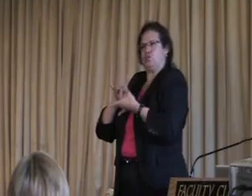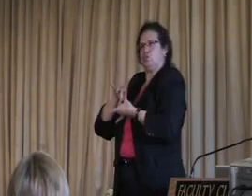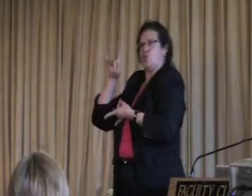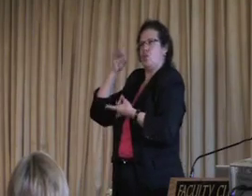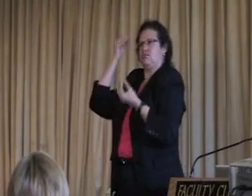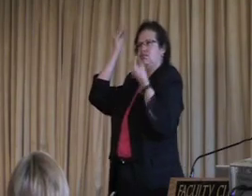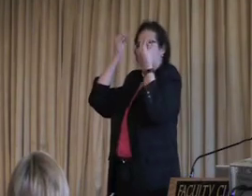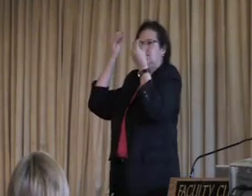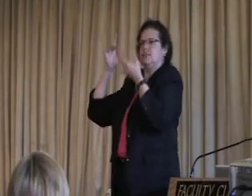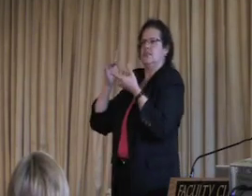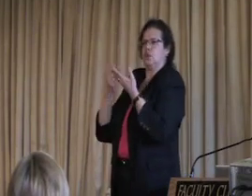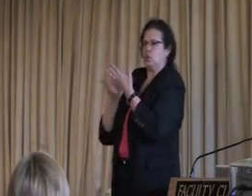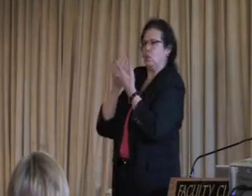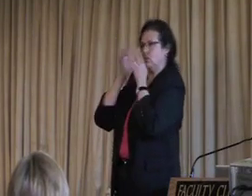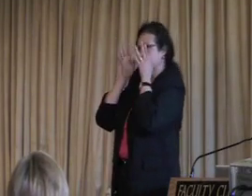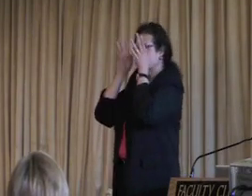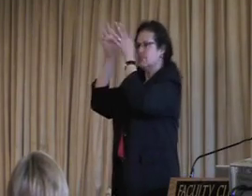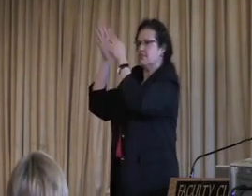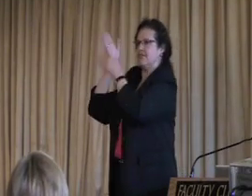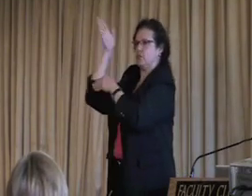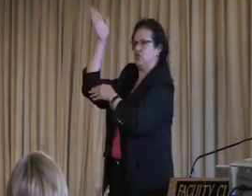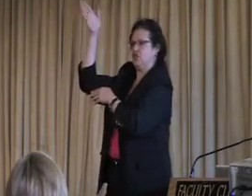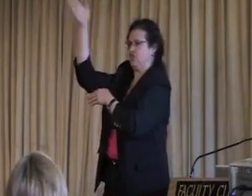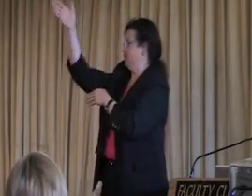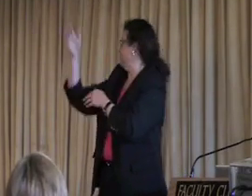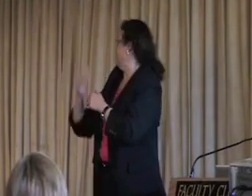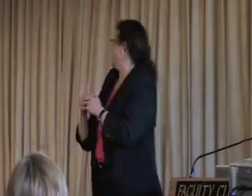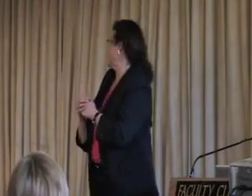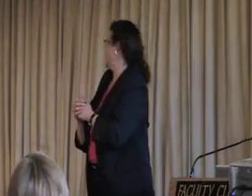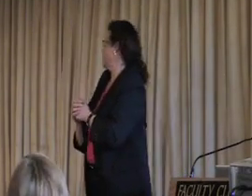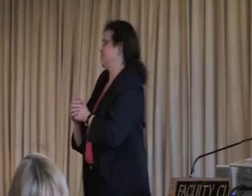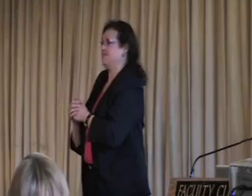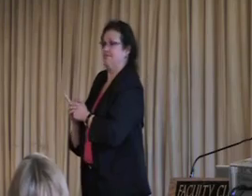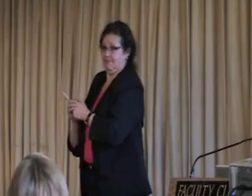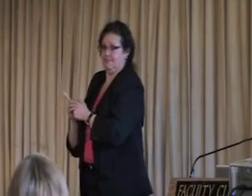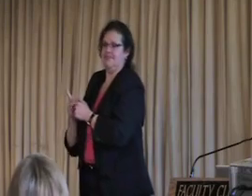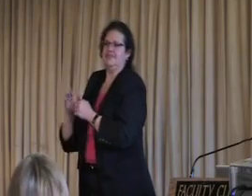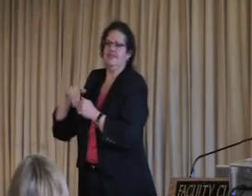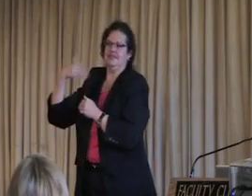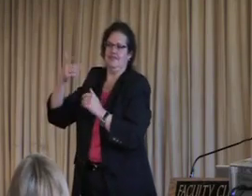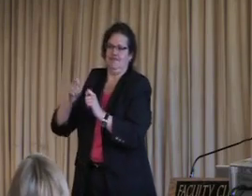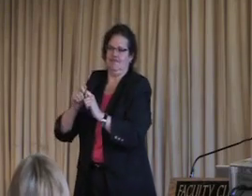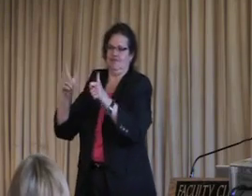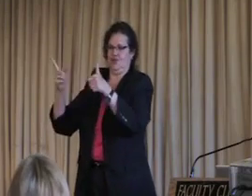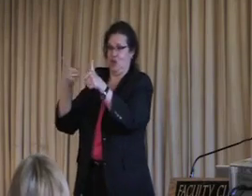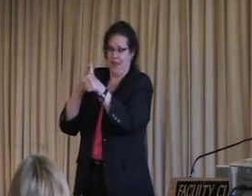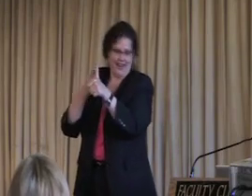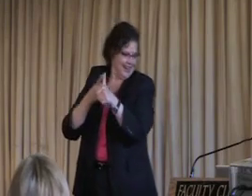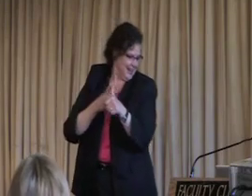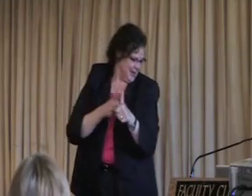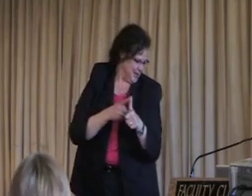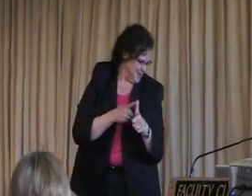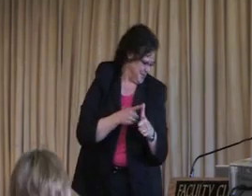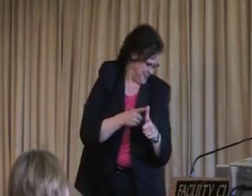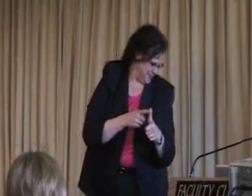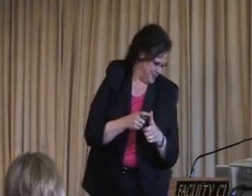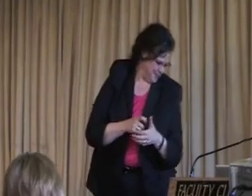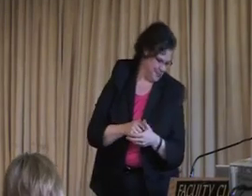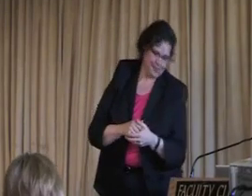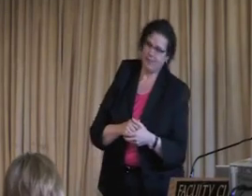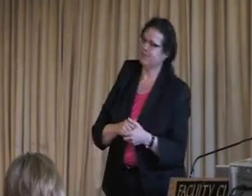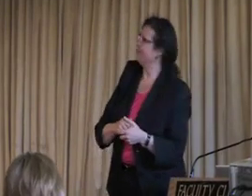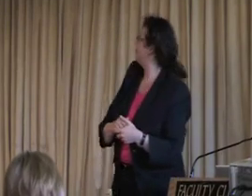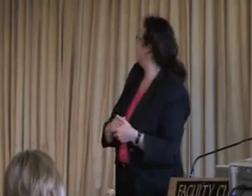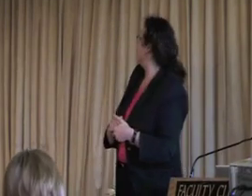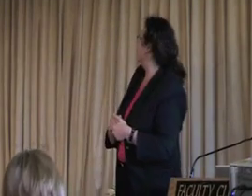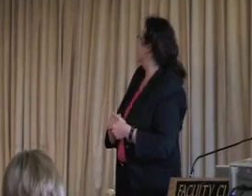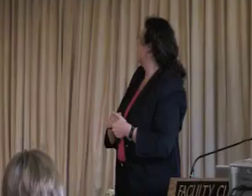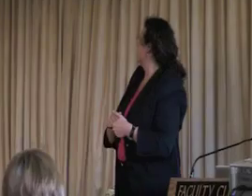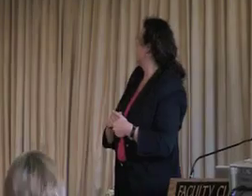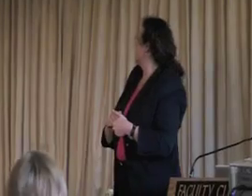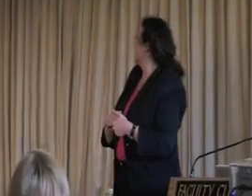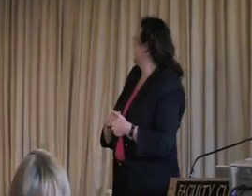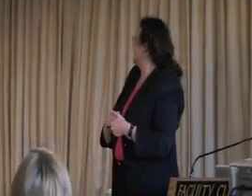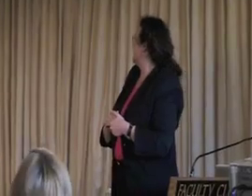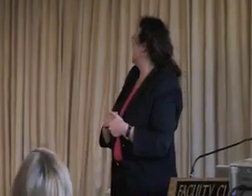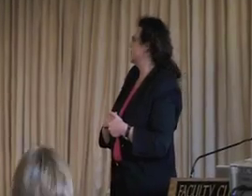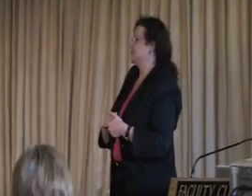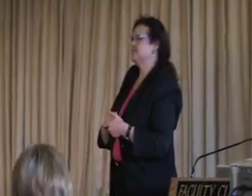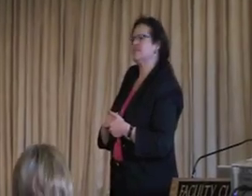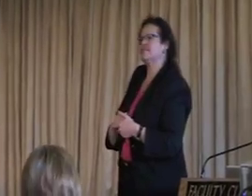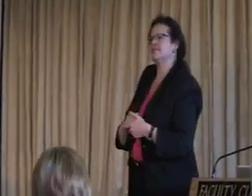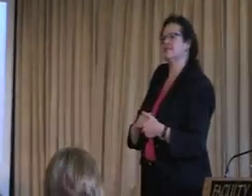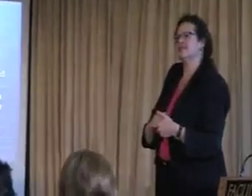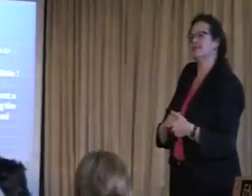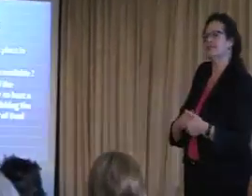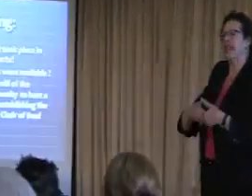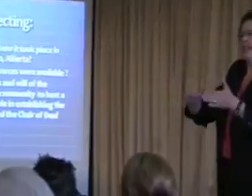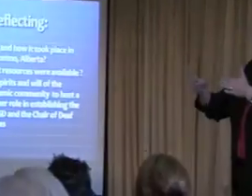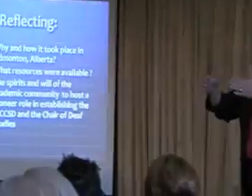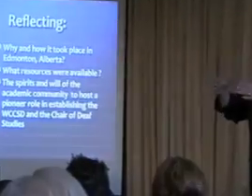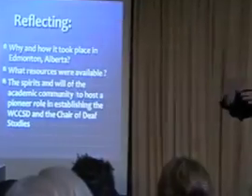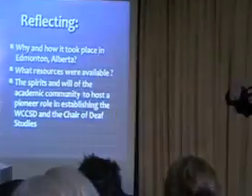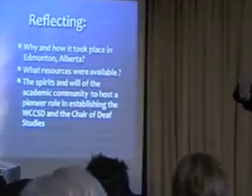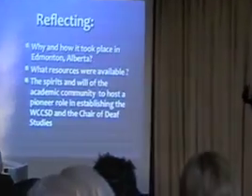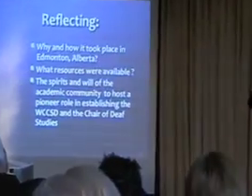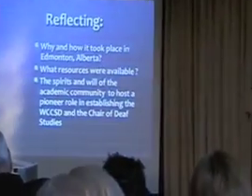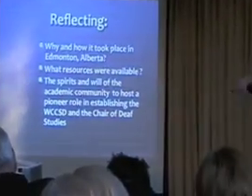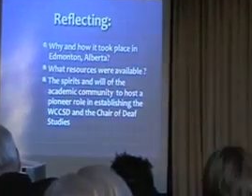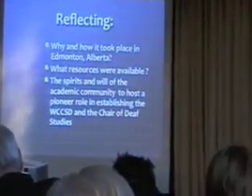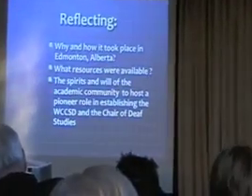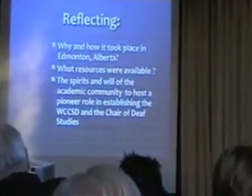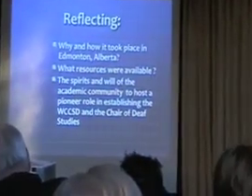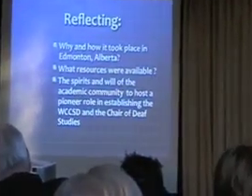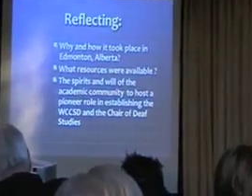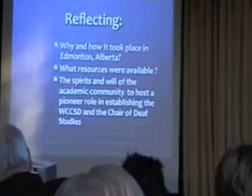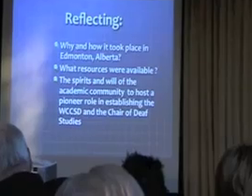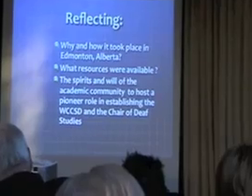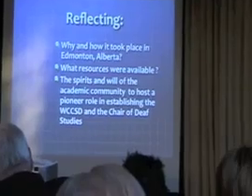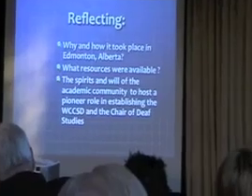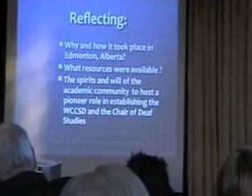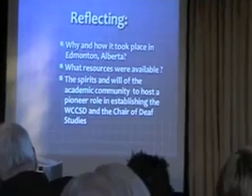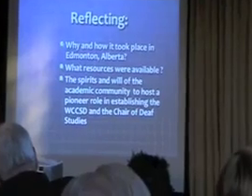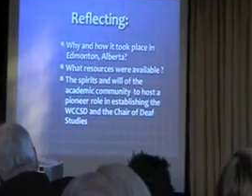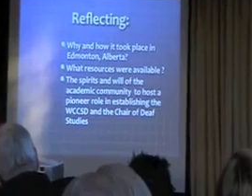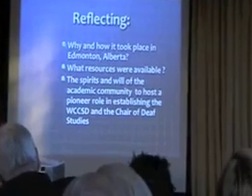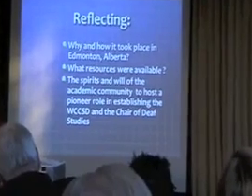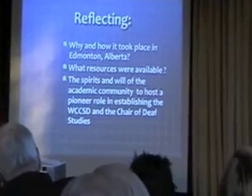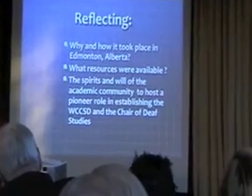think about the spirit of the future. So now for reflection.